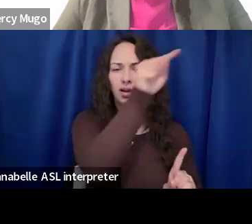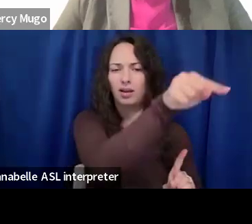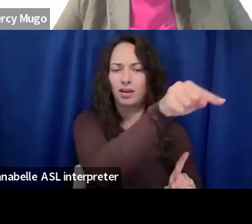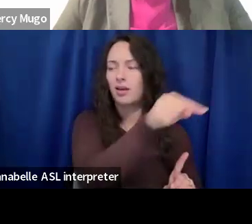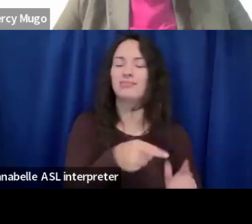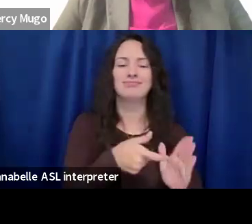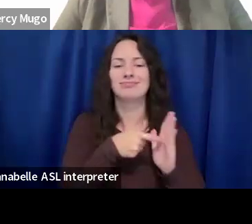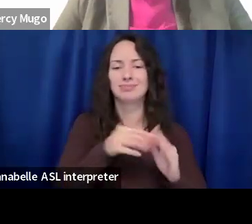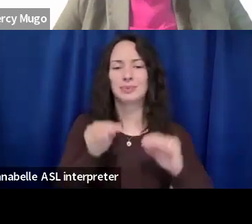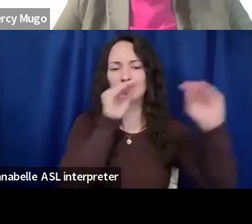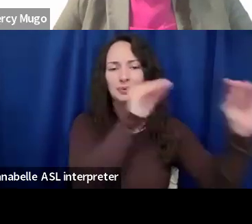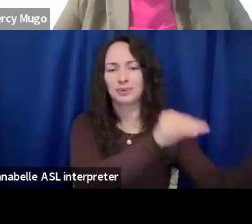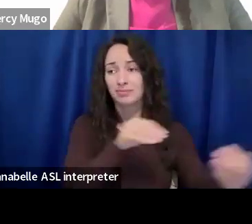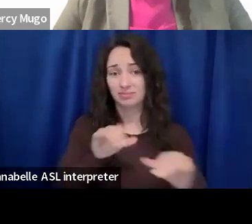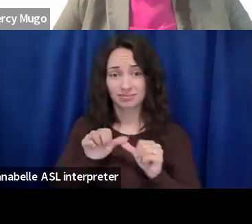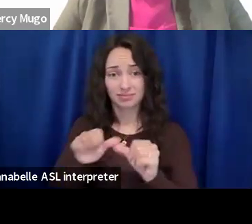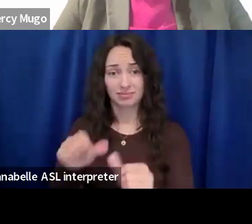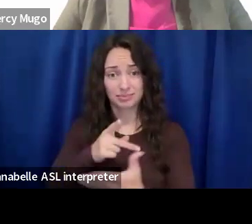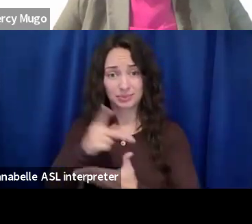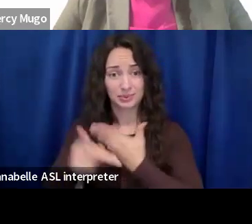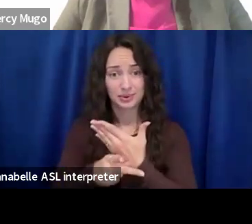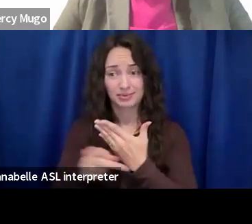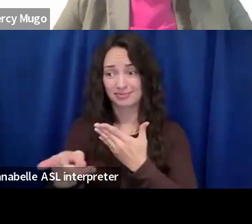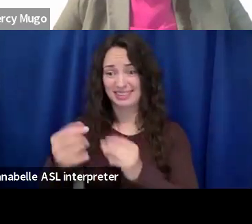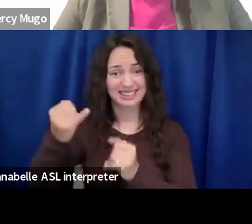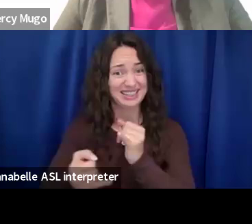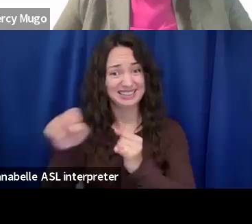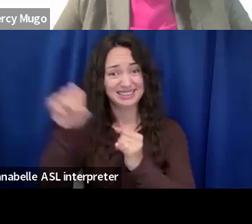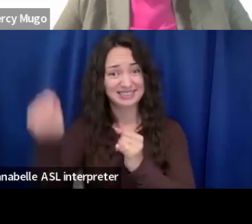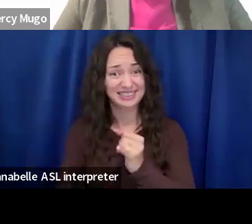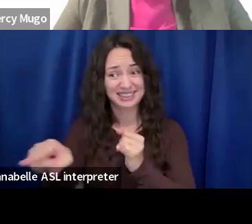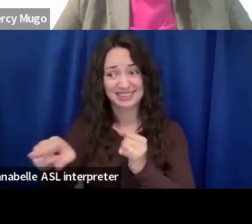So that means they cannot they in the program through spring which is the last semester they had to complete the program